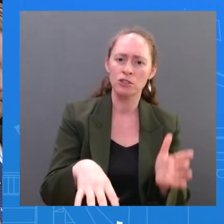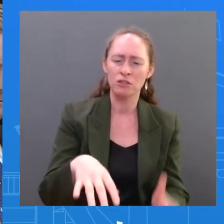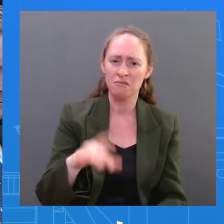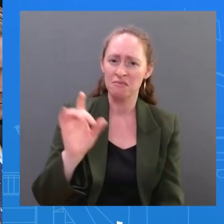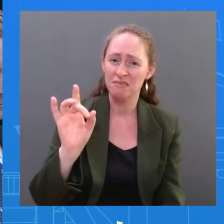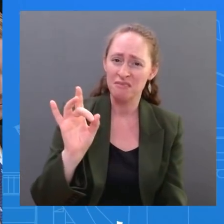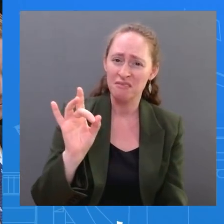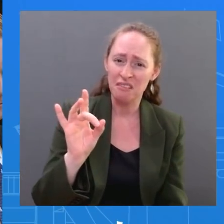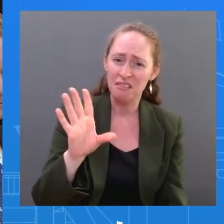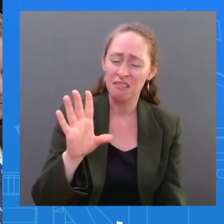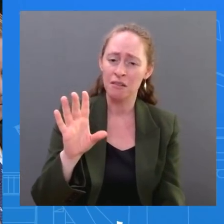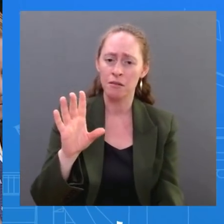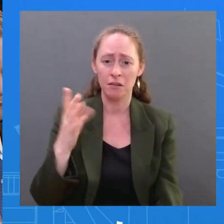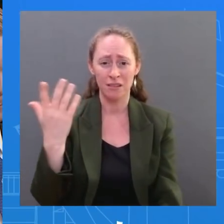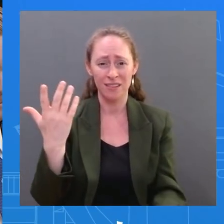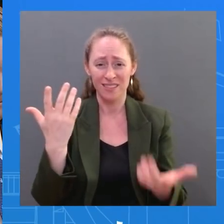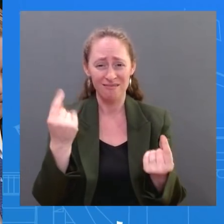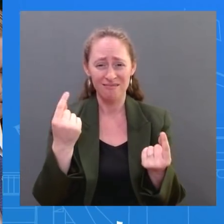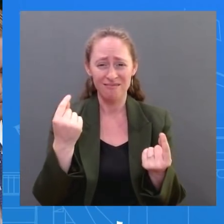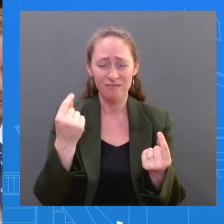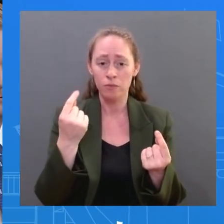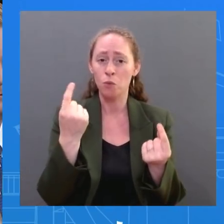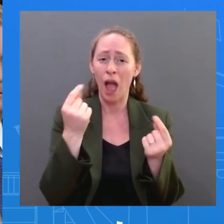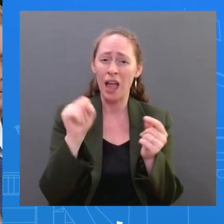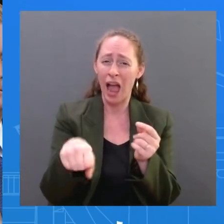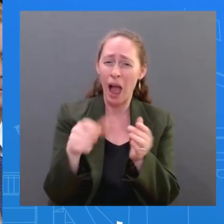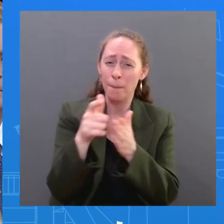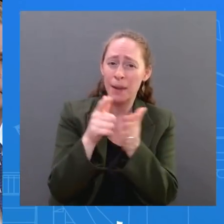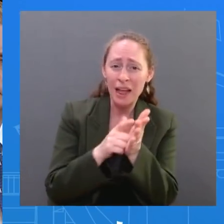you know, health of the mother -- less than Roe --